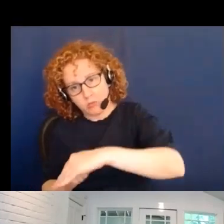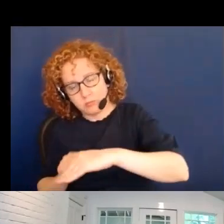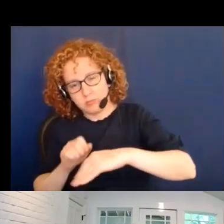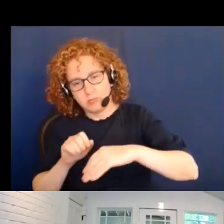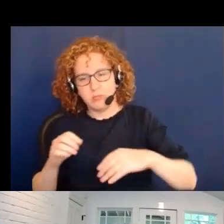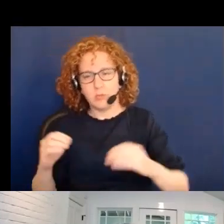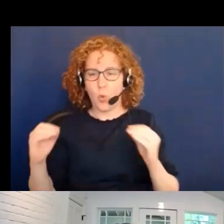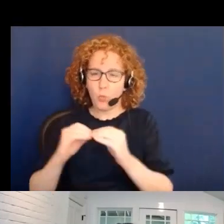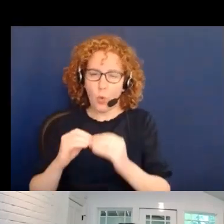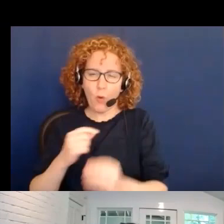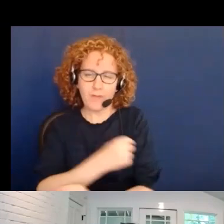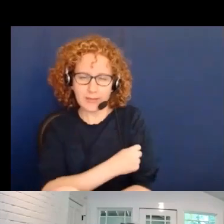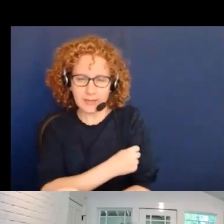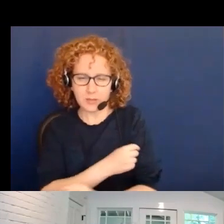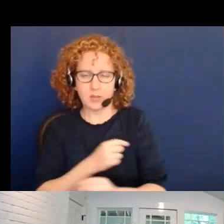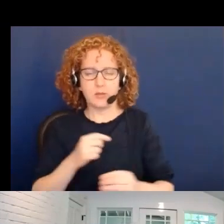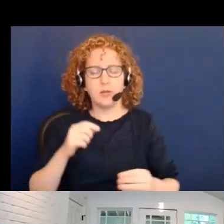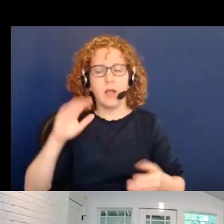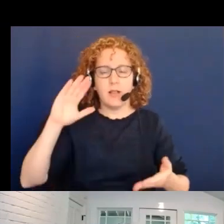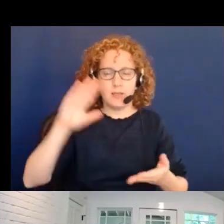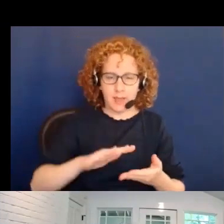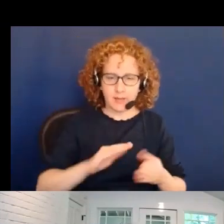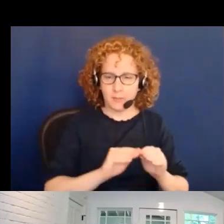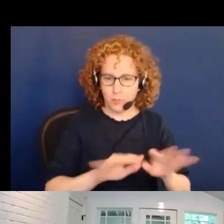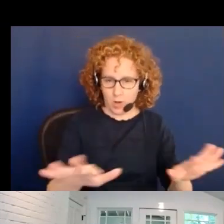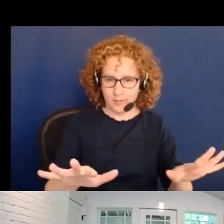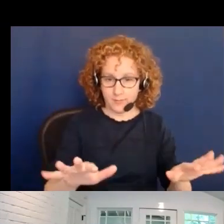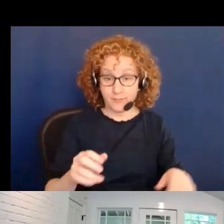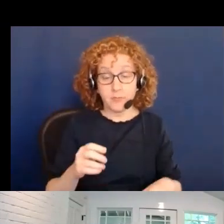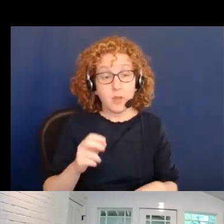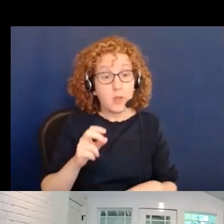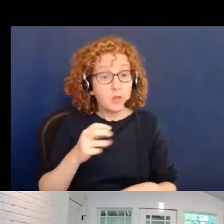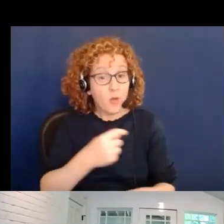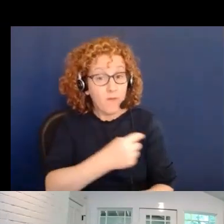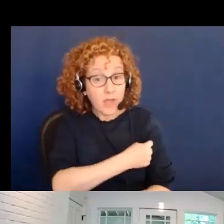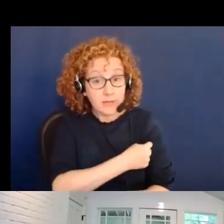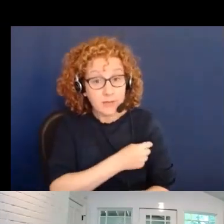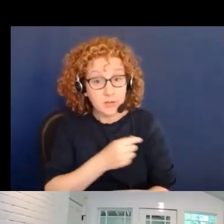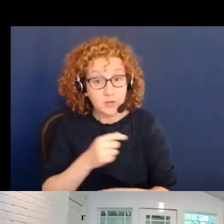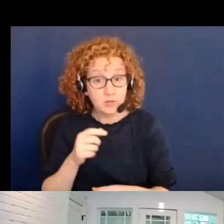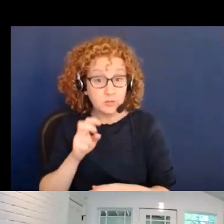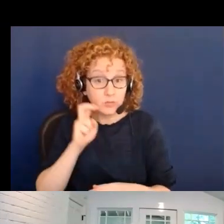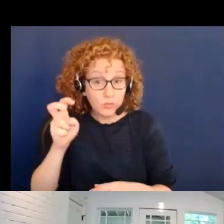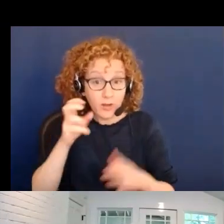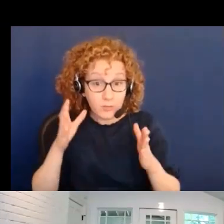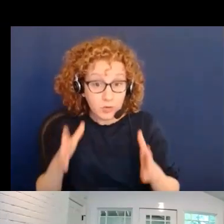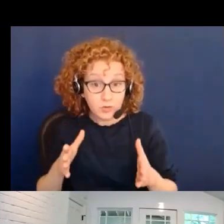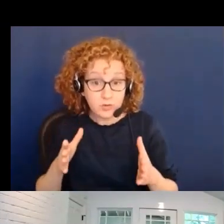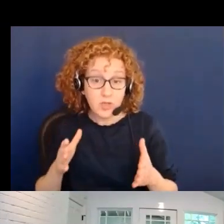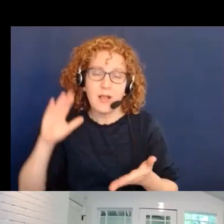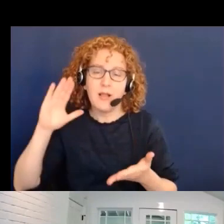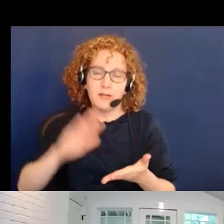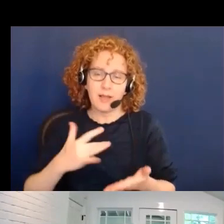So we know that vaccinated travelers are less likely to get and spread COV SARS v2 the virus